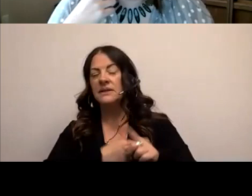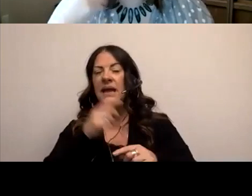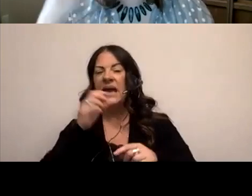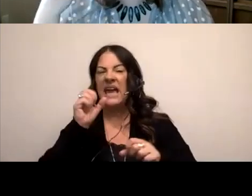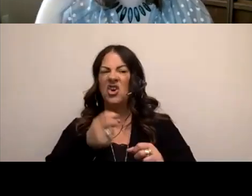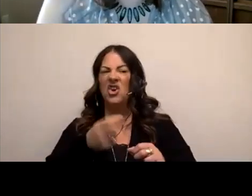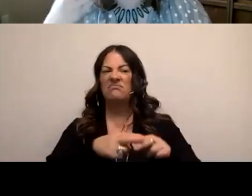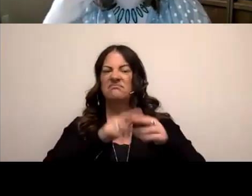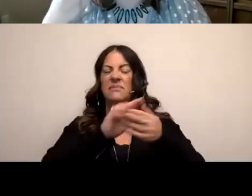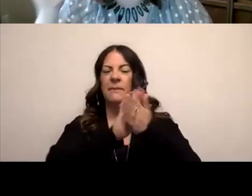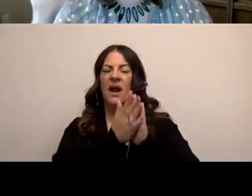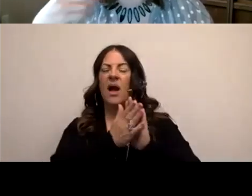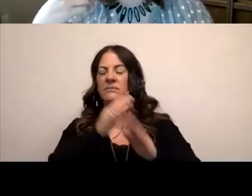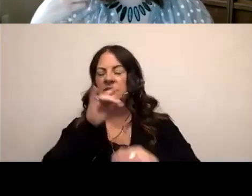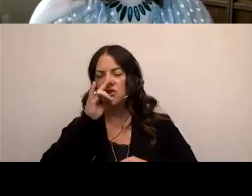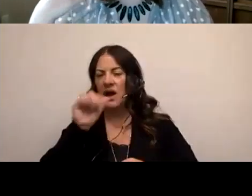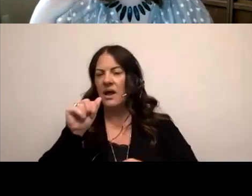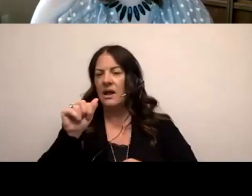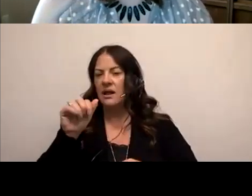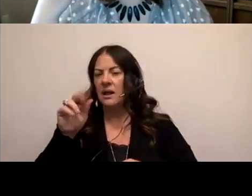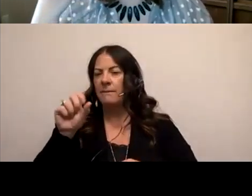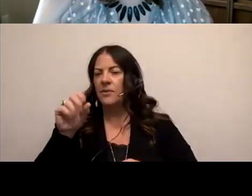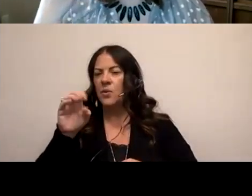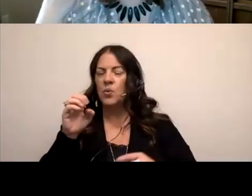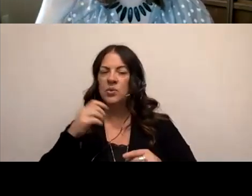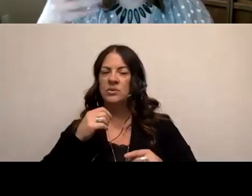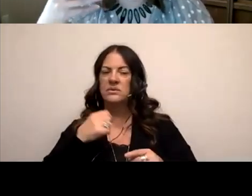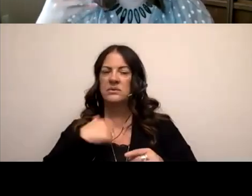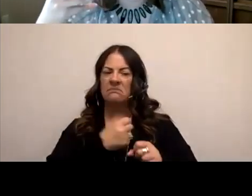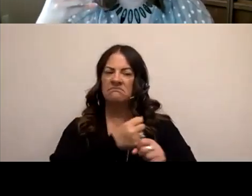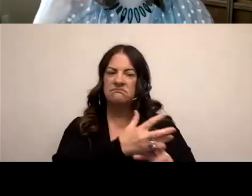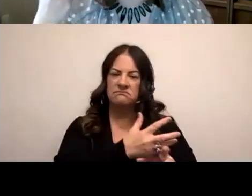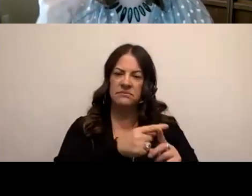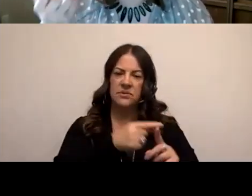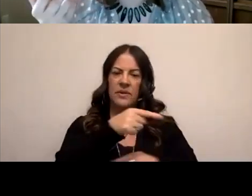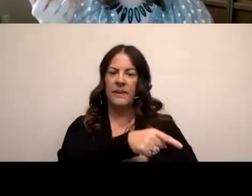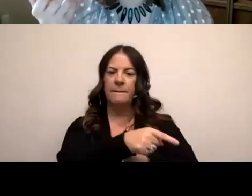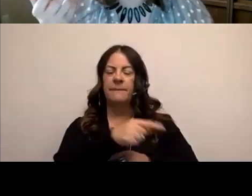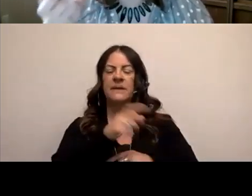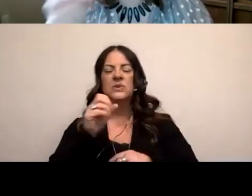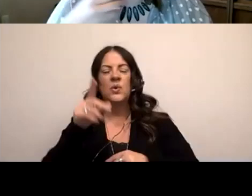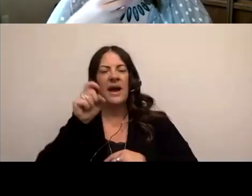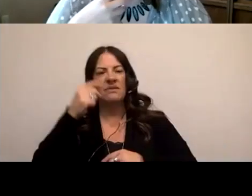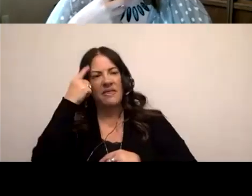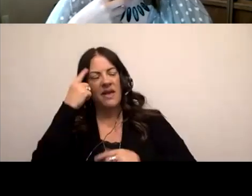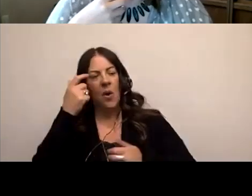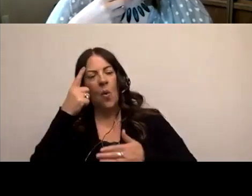IMPORTANT TO UNDERSTAND WHAT IS APPROPRIATE DEVELOPMENTLY FOR OUR CHILDREN.